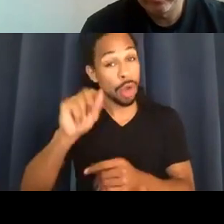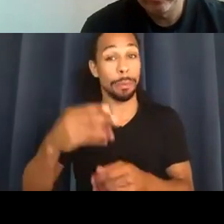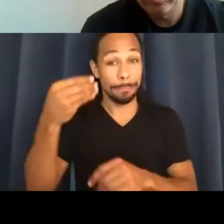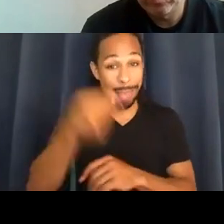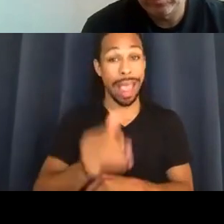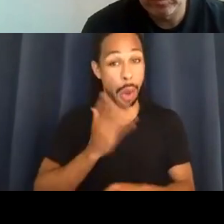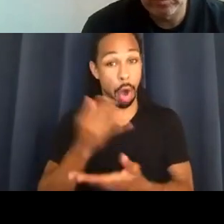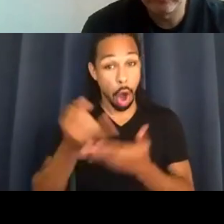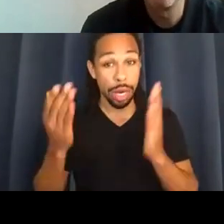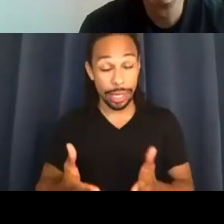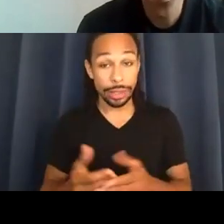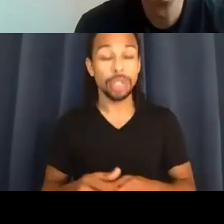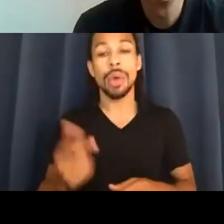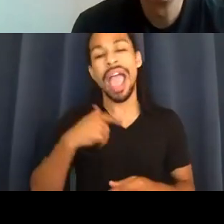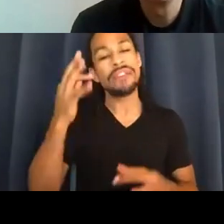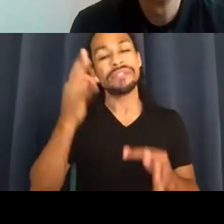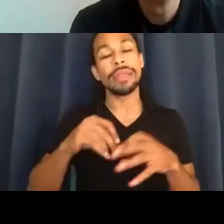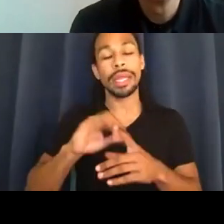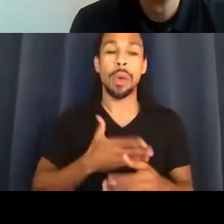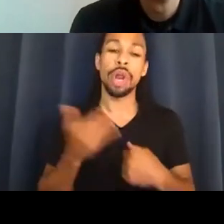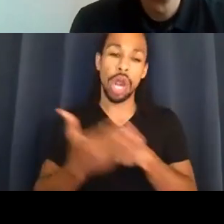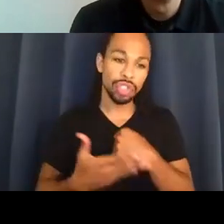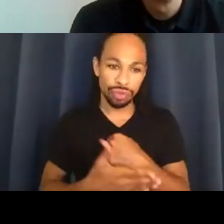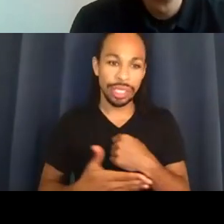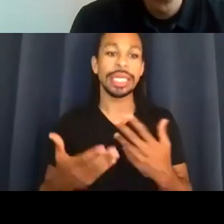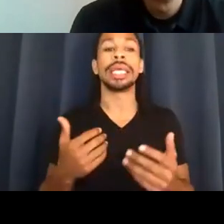by that time somehow manage to convene. We are a big a